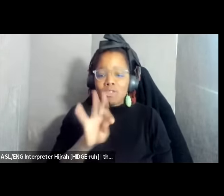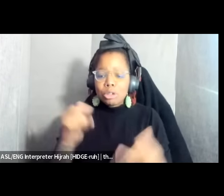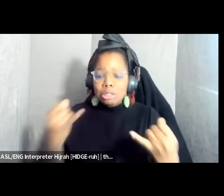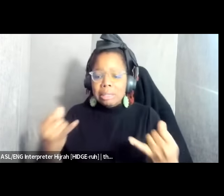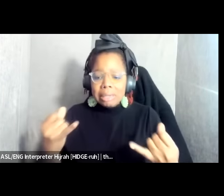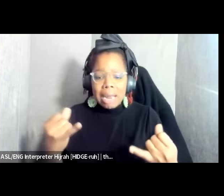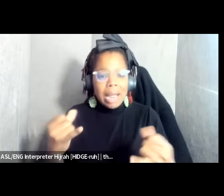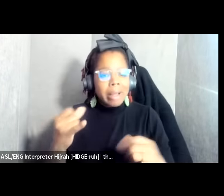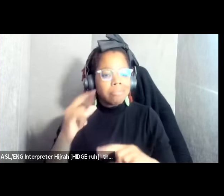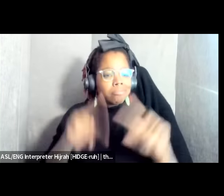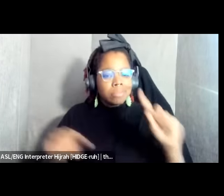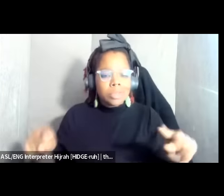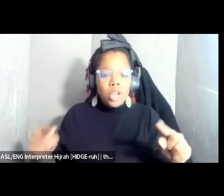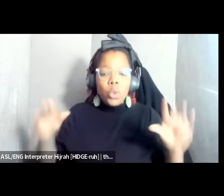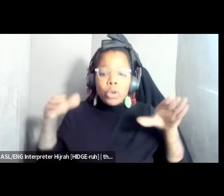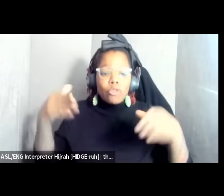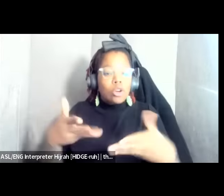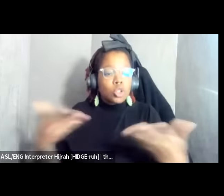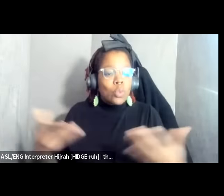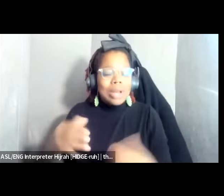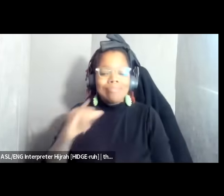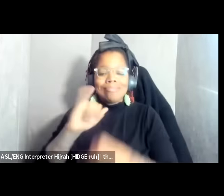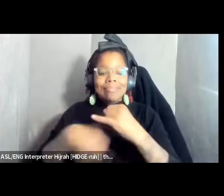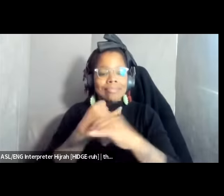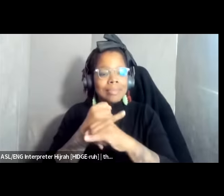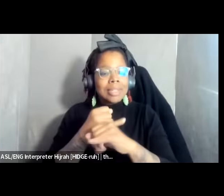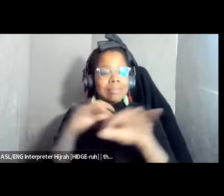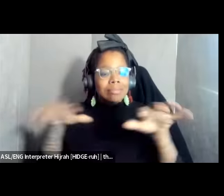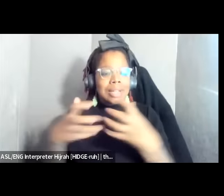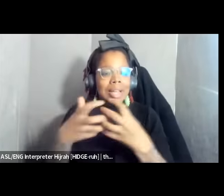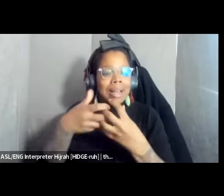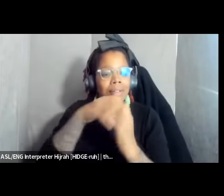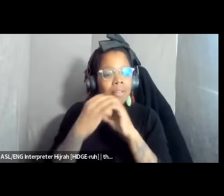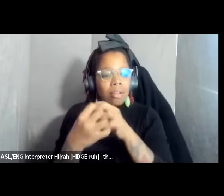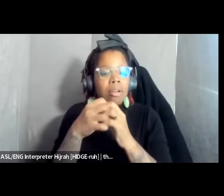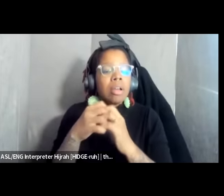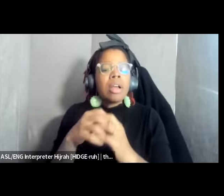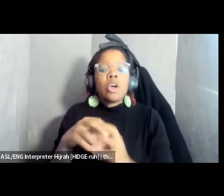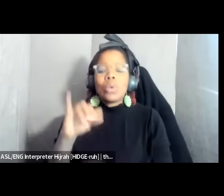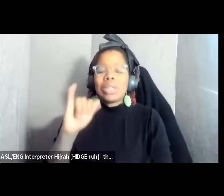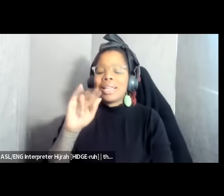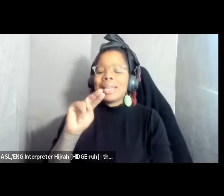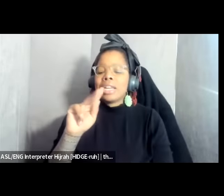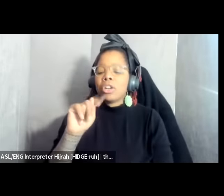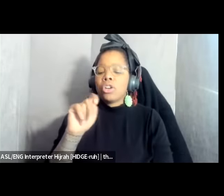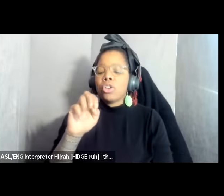is internationalism you know intersectionality has an internationalist uh component and so